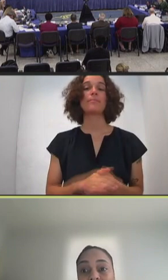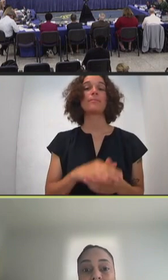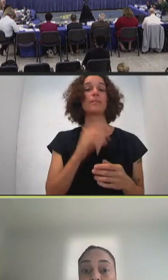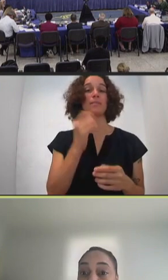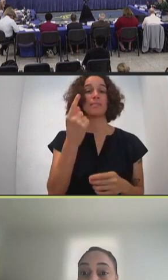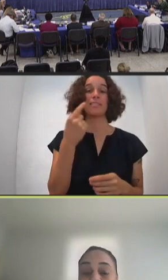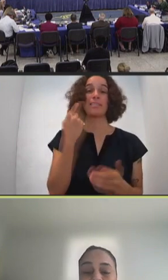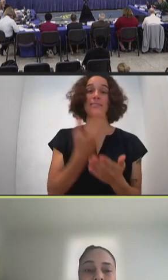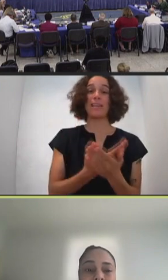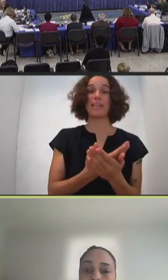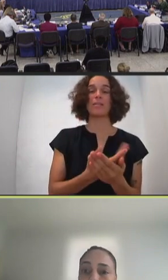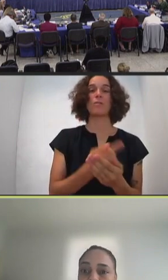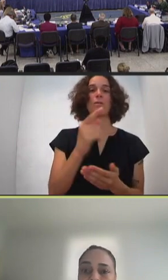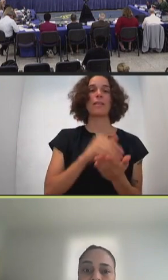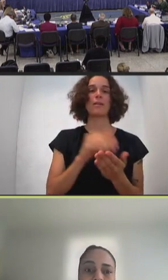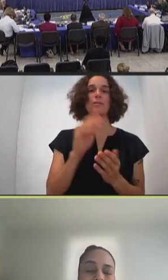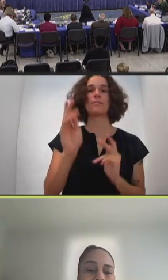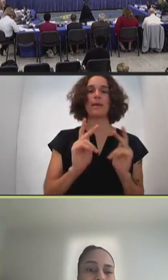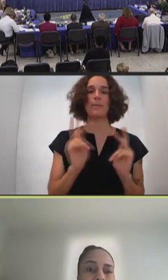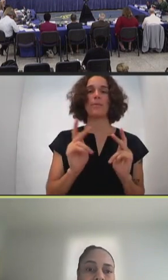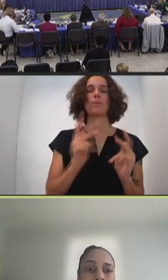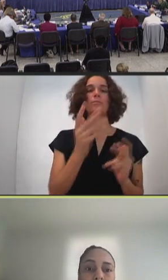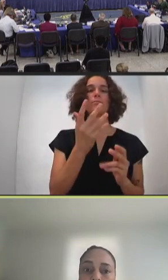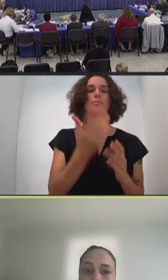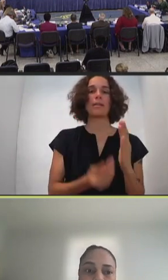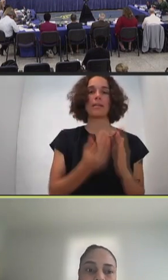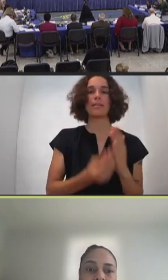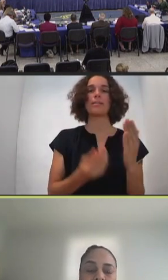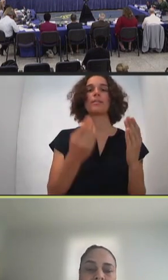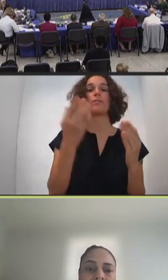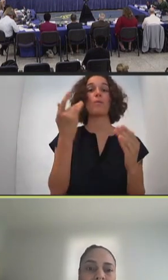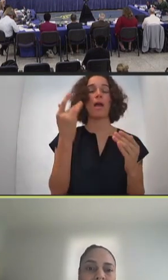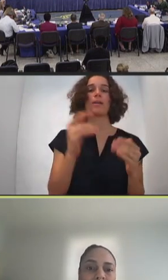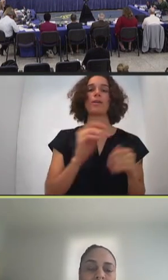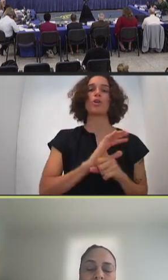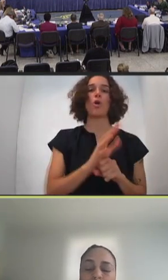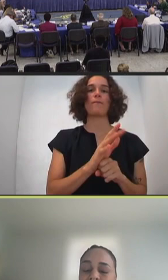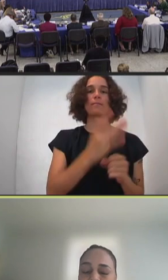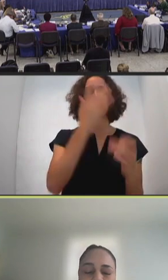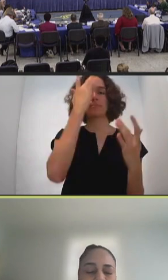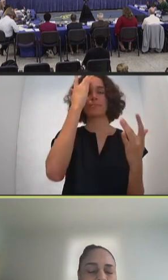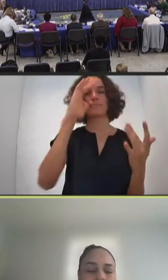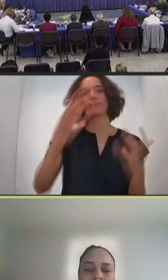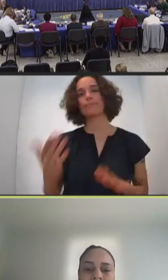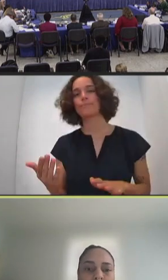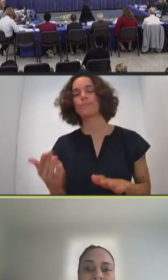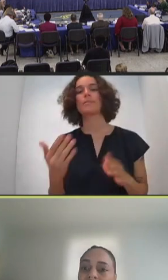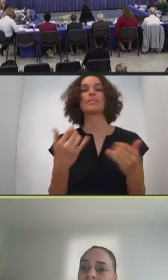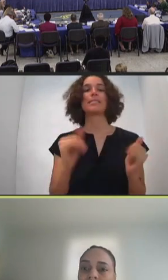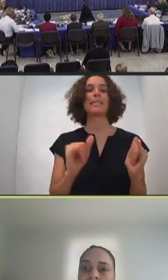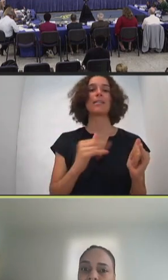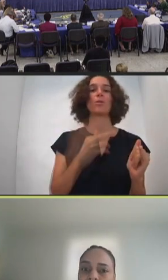to COVID. It is complicated. It is a growing risk factor. It is one of the leading causes